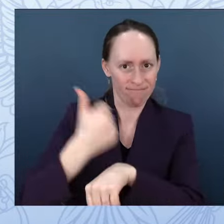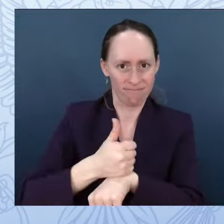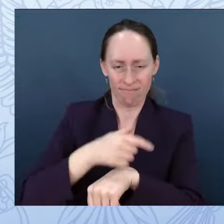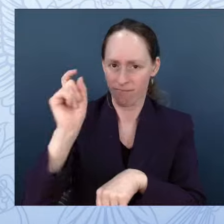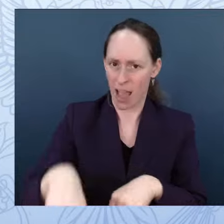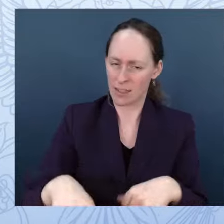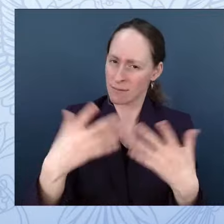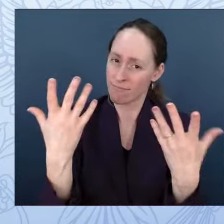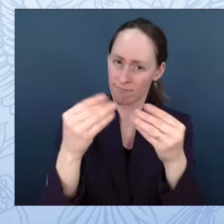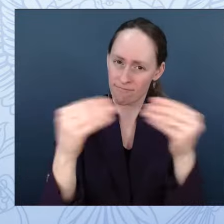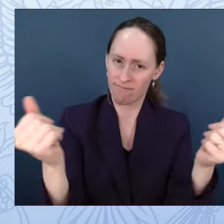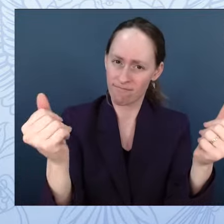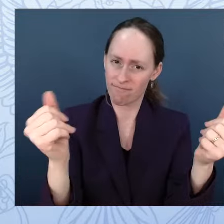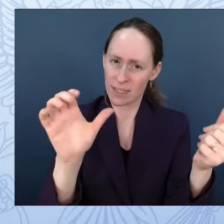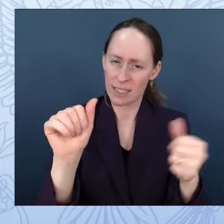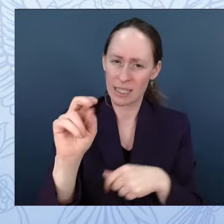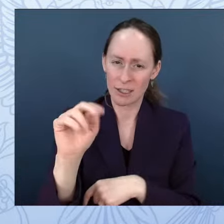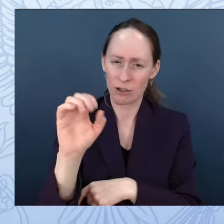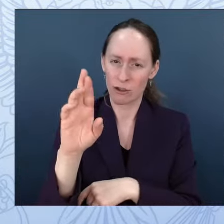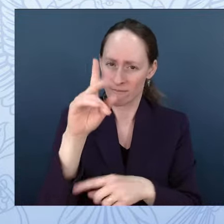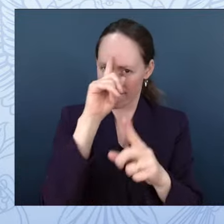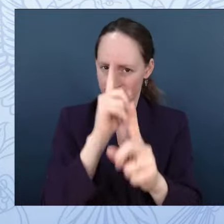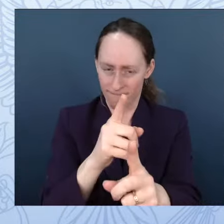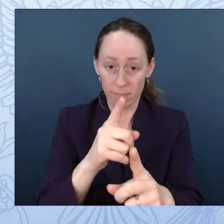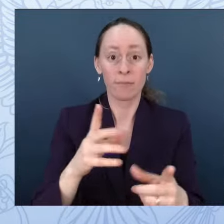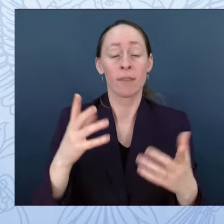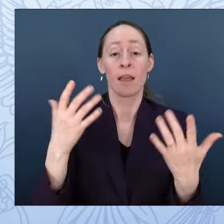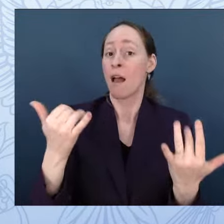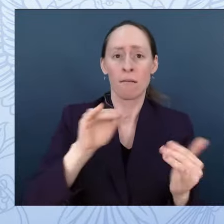insurers can use to pay for patient navigation services.